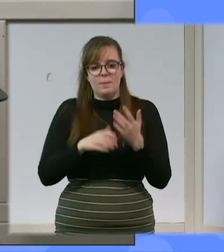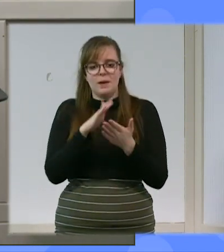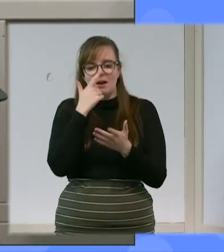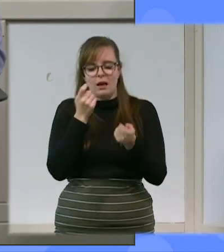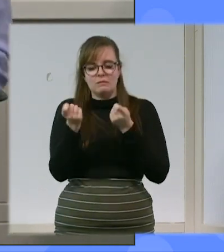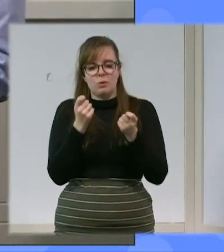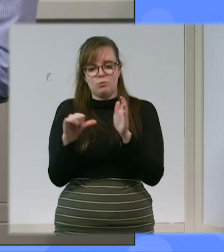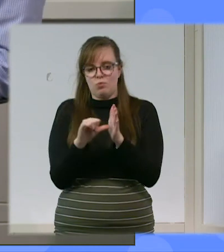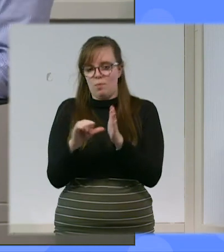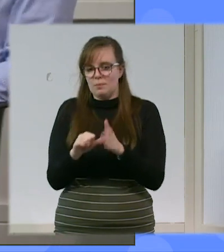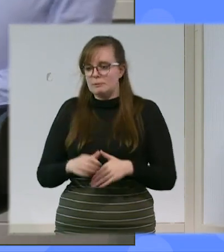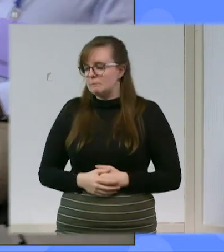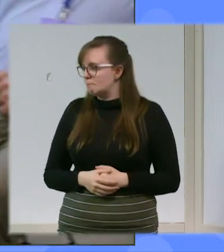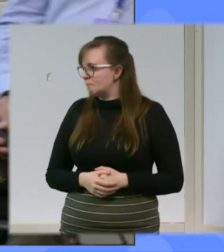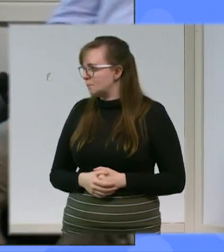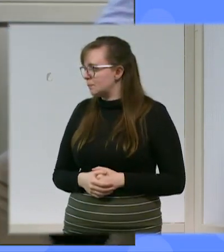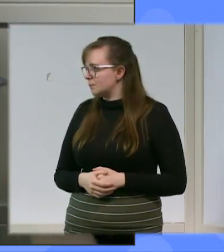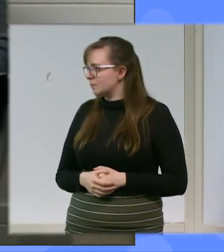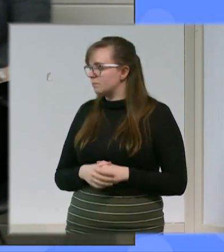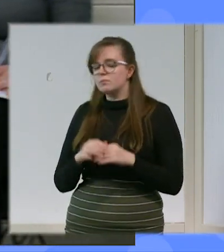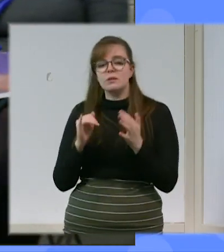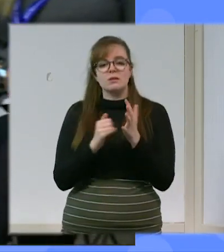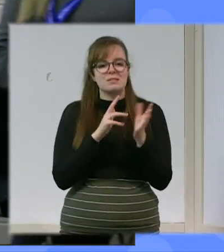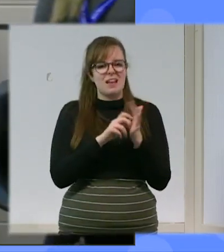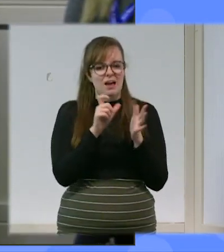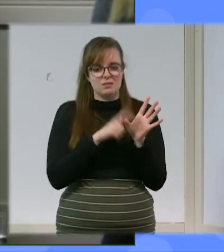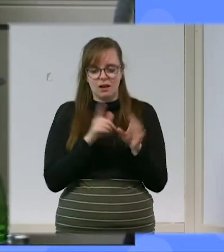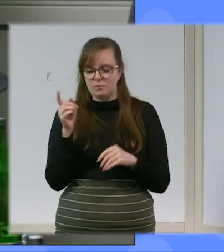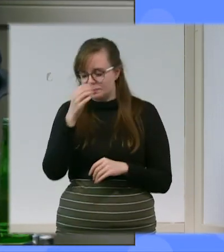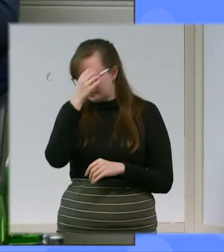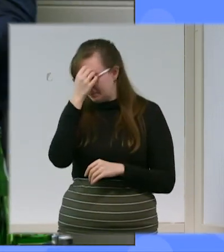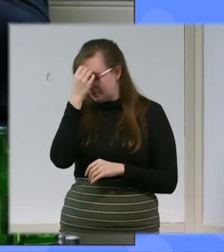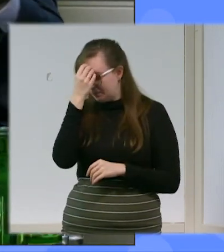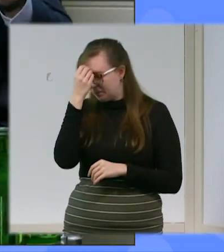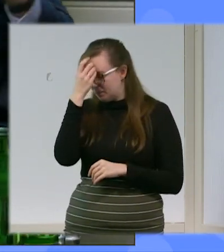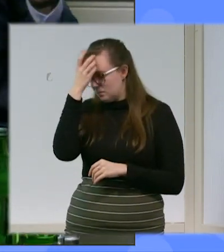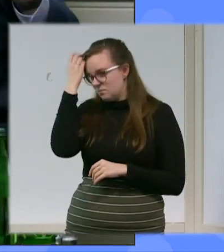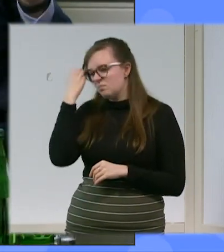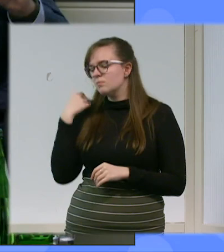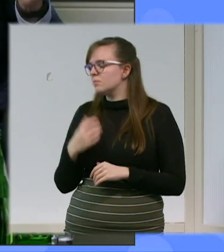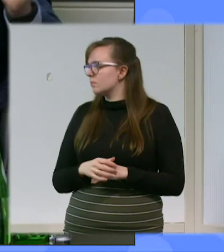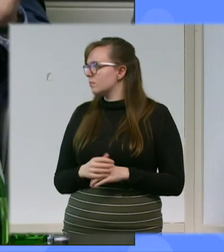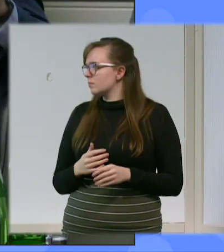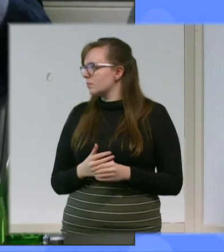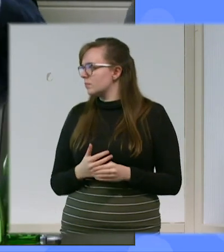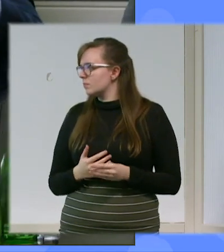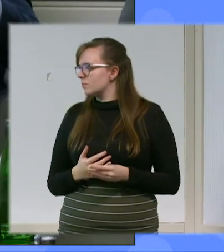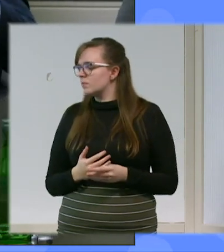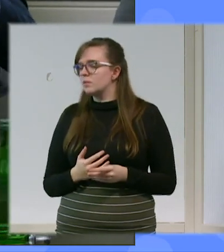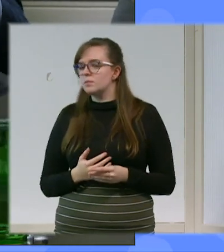okay thank you yeah I just think I think what's been said I think I'm quite close